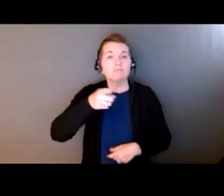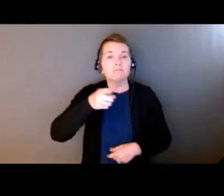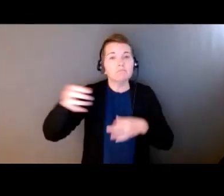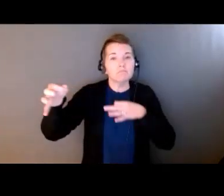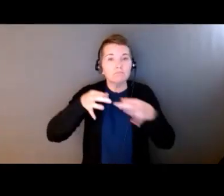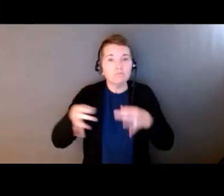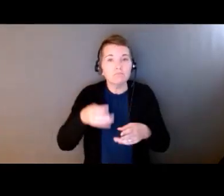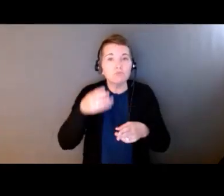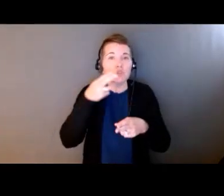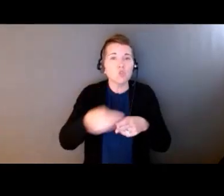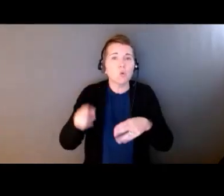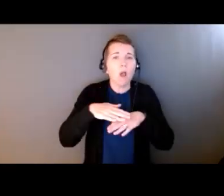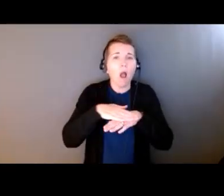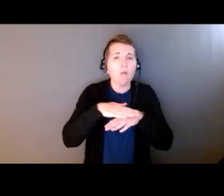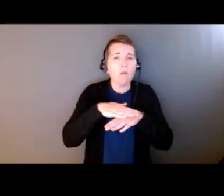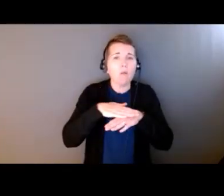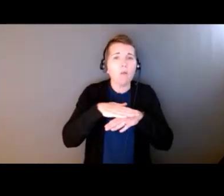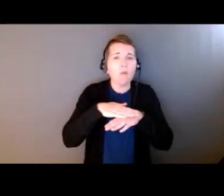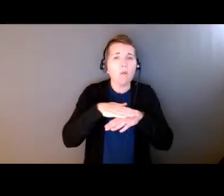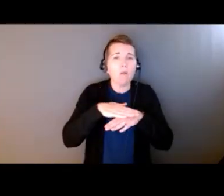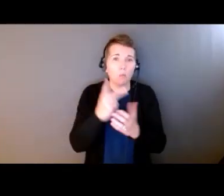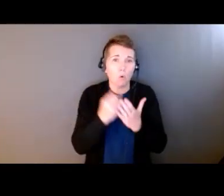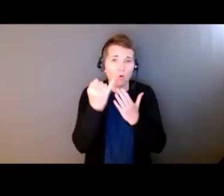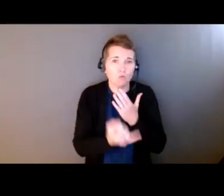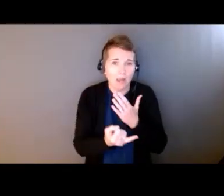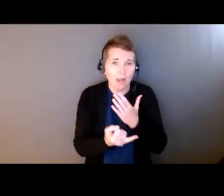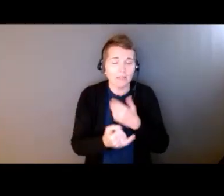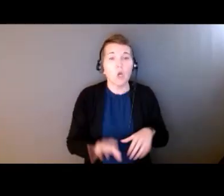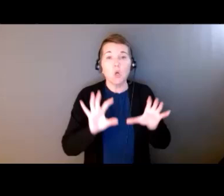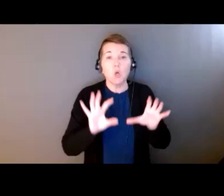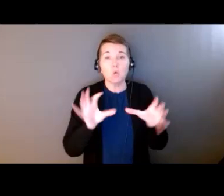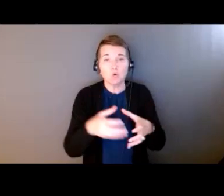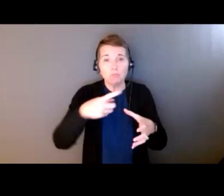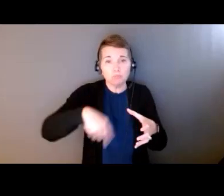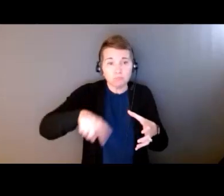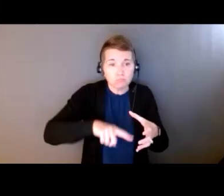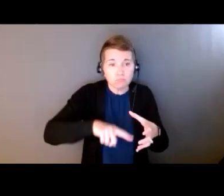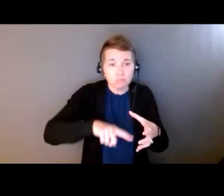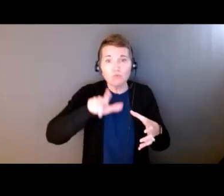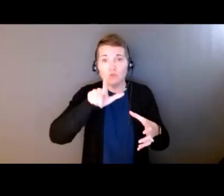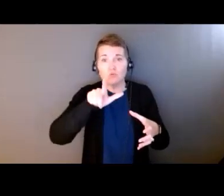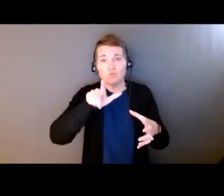So, for example, Group X, Fall 2026 European Tour or similar.